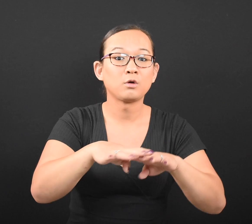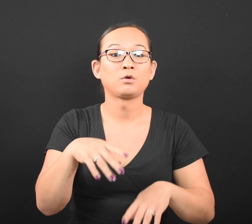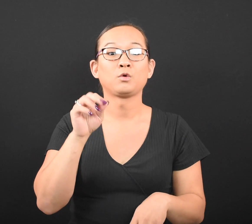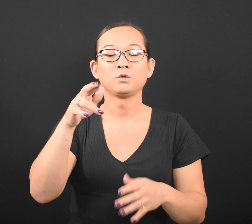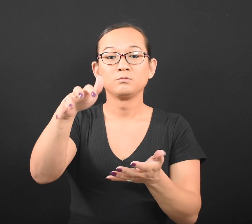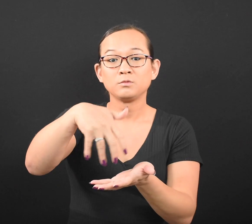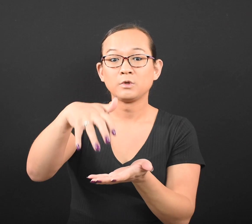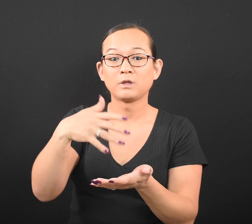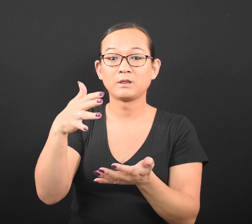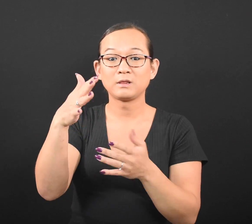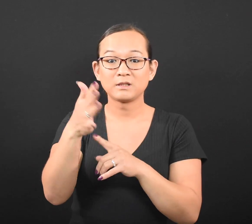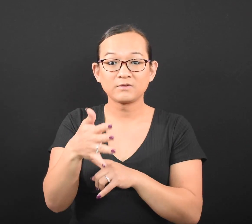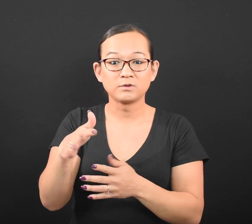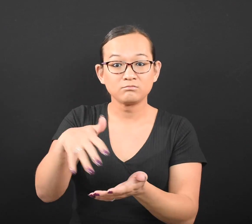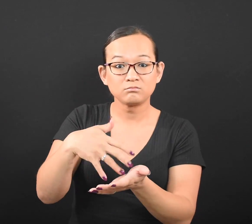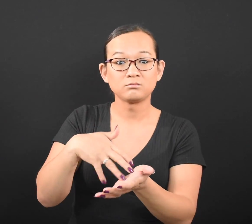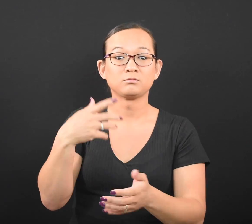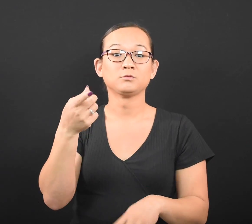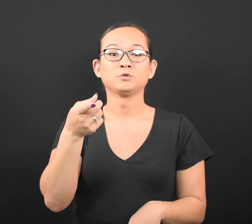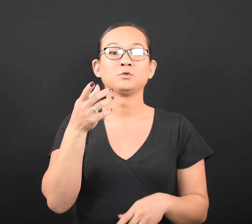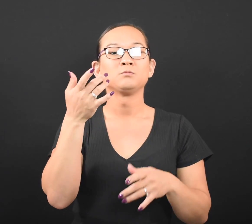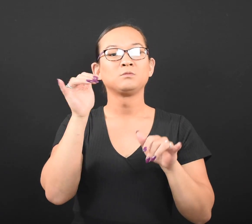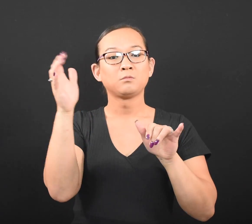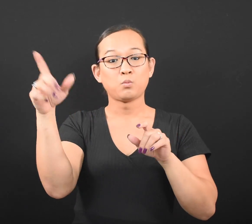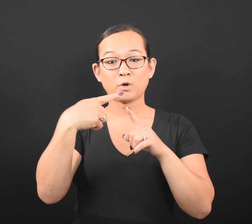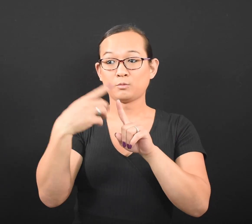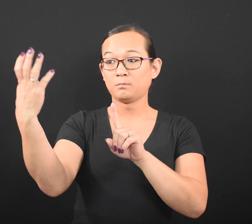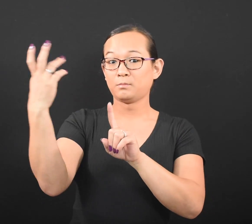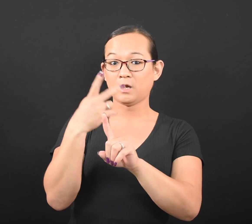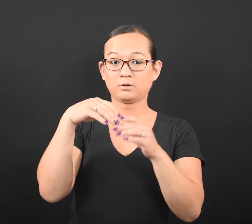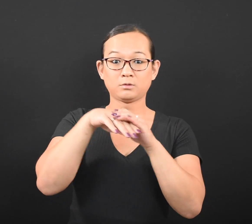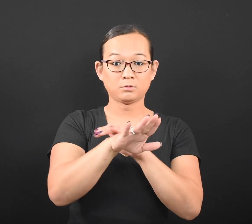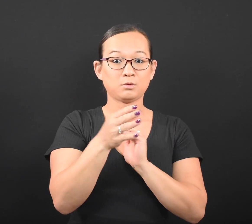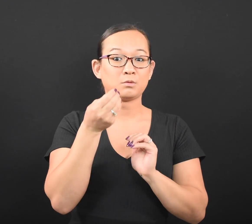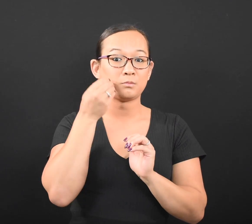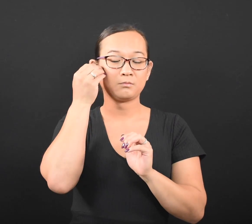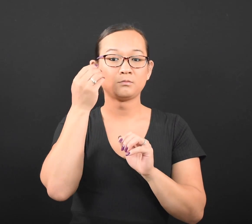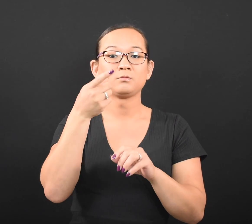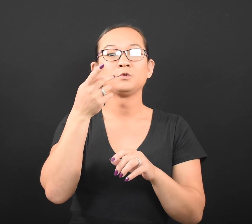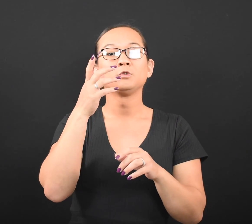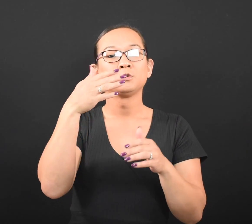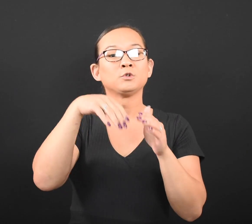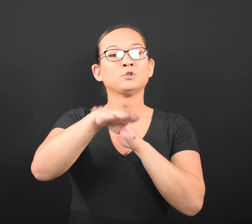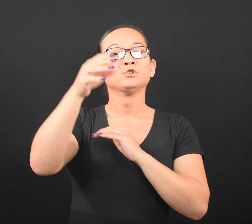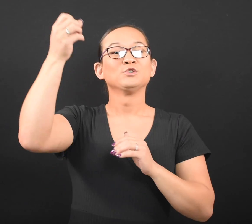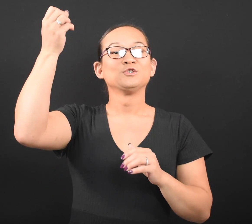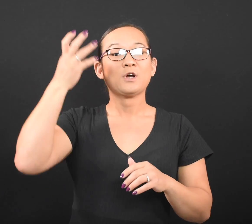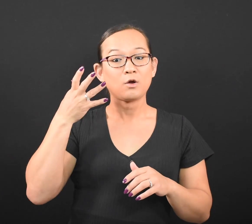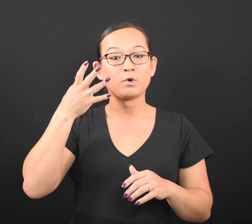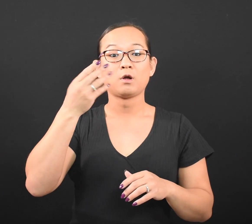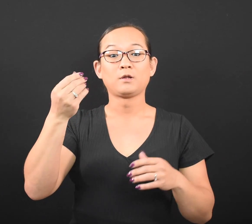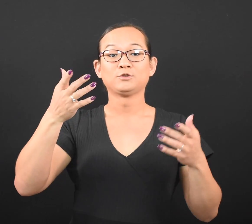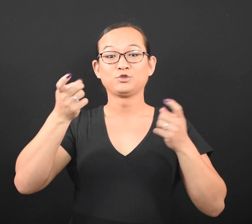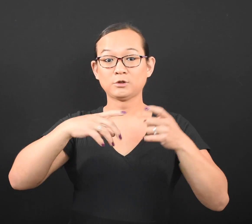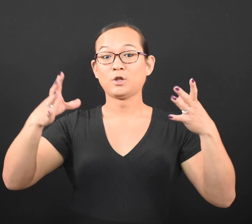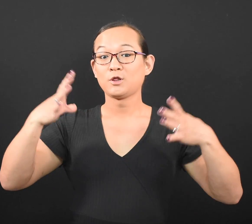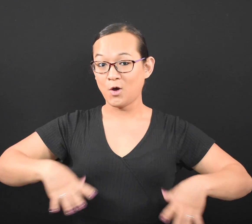or raking leaves. When you return indoors, take a shower and change your clothes.